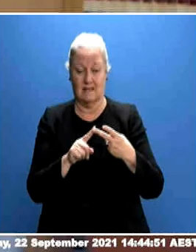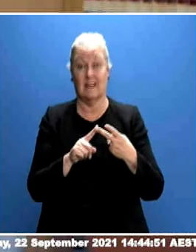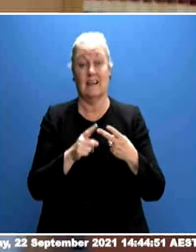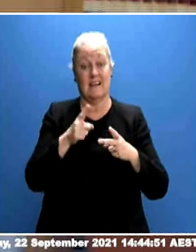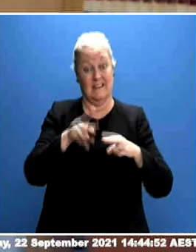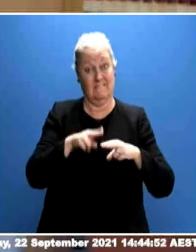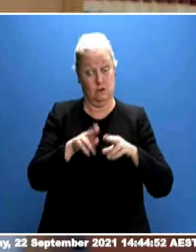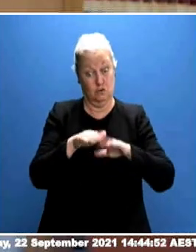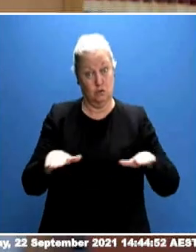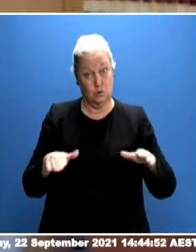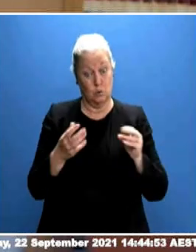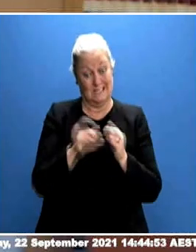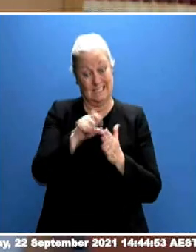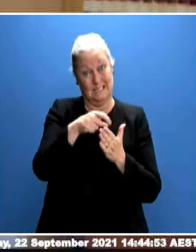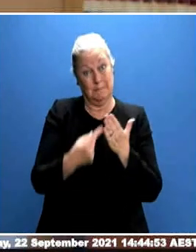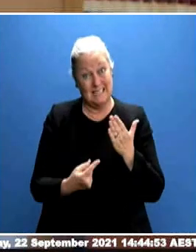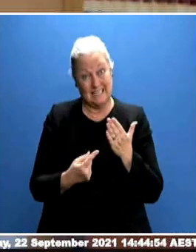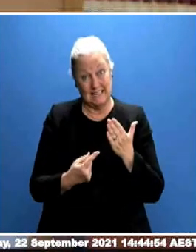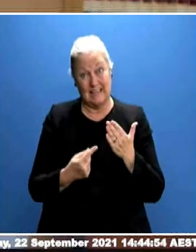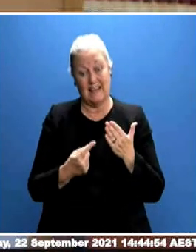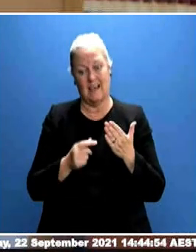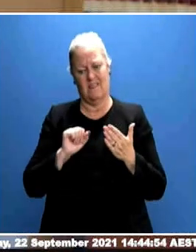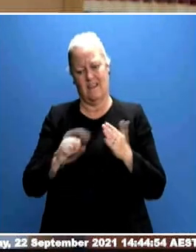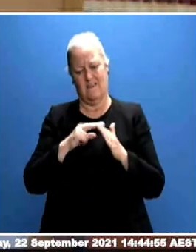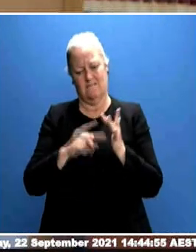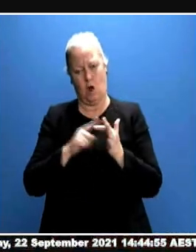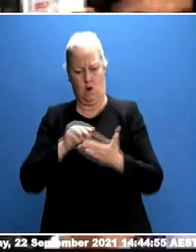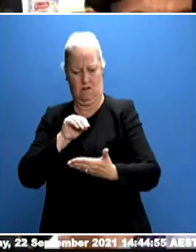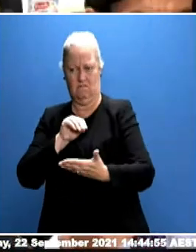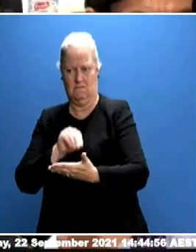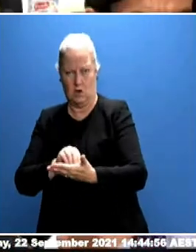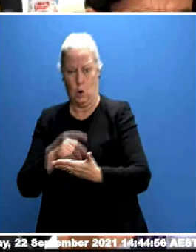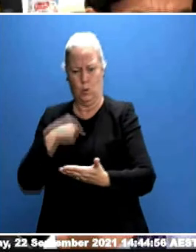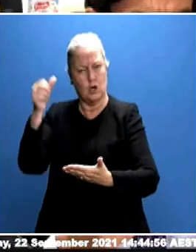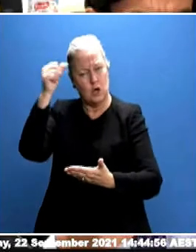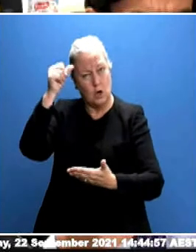have a disability mark in their file were more likely to be returned to the Kath French Centre.